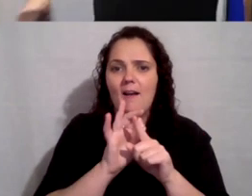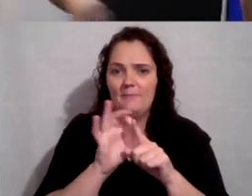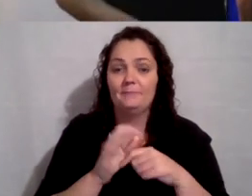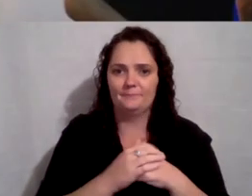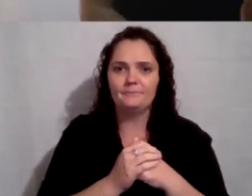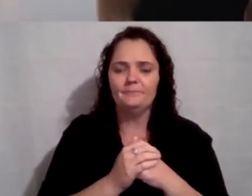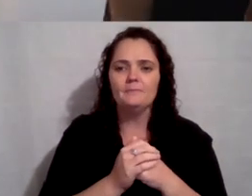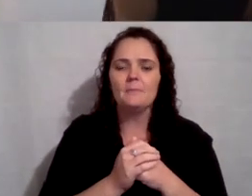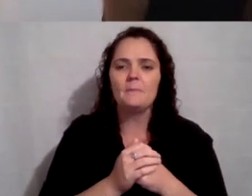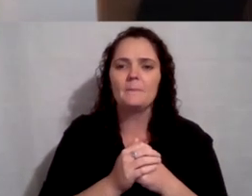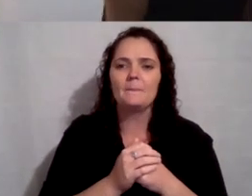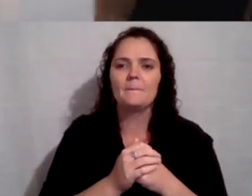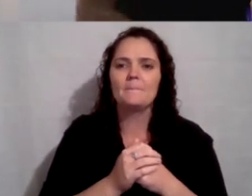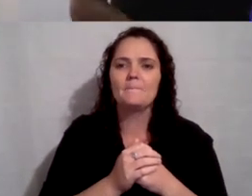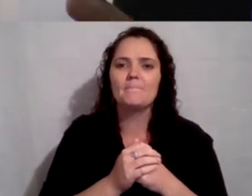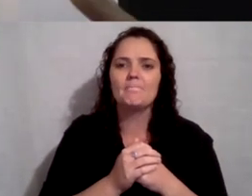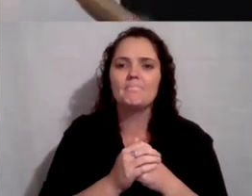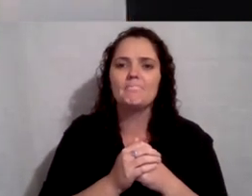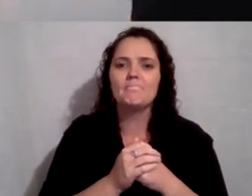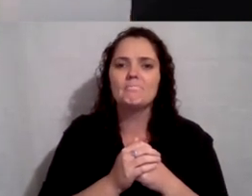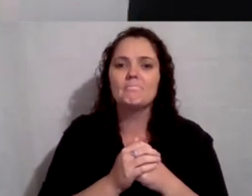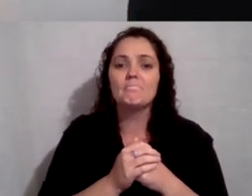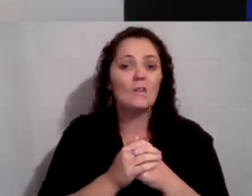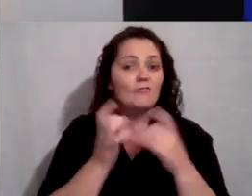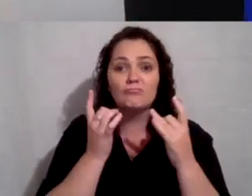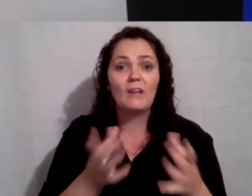Okay Atticus and Rachel are ready so when you're ready to begin, don't wait